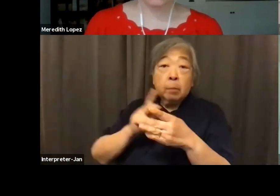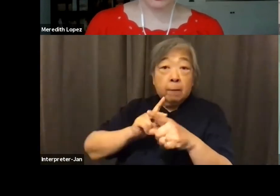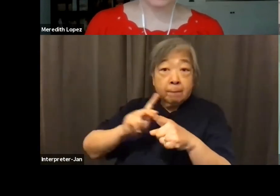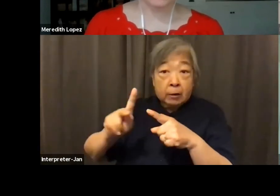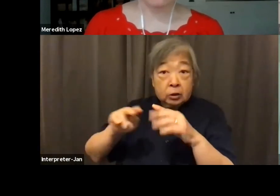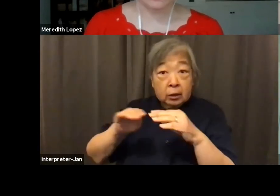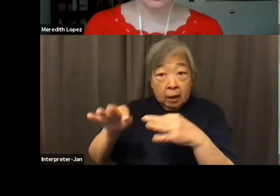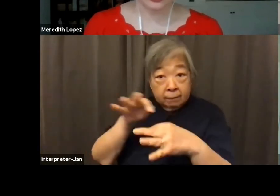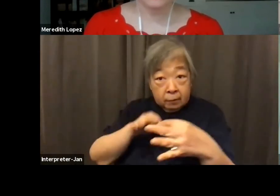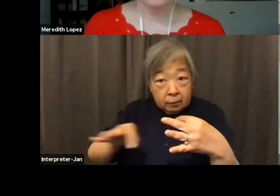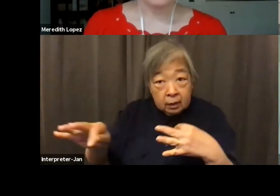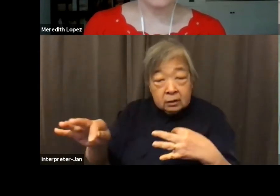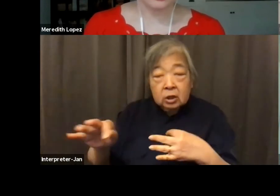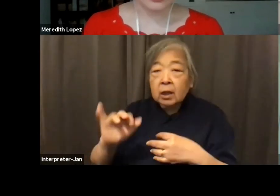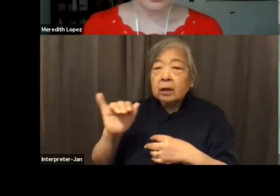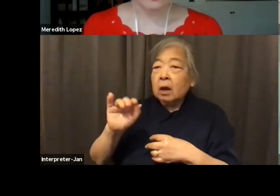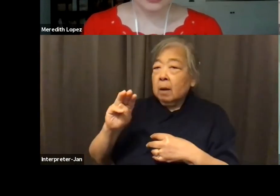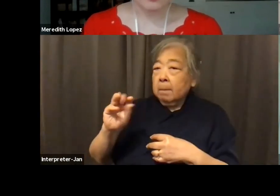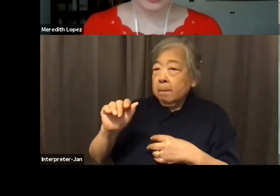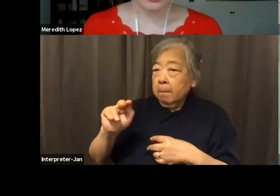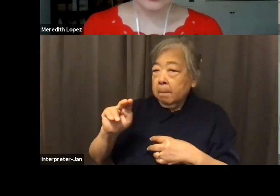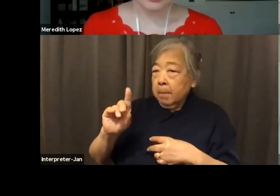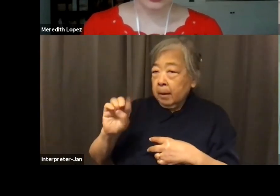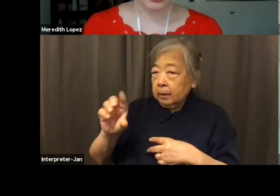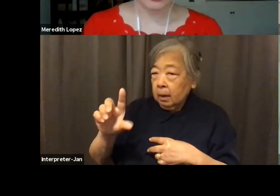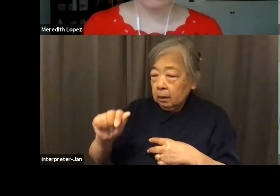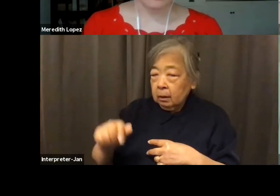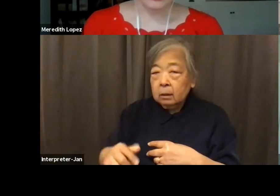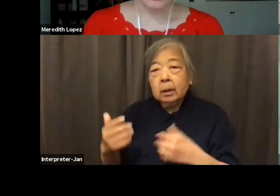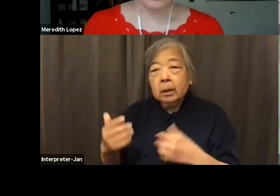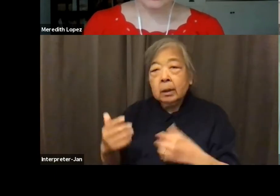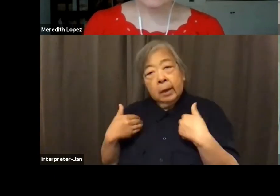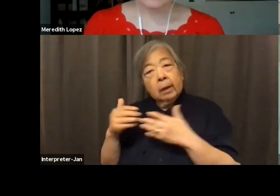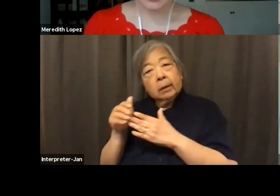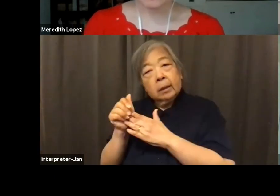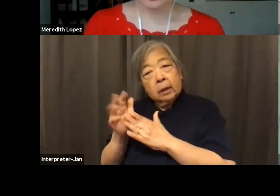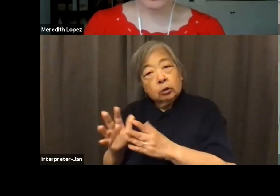Washington Fellowship, the Young Leaders of the Americas Initiative and the Community